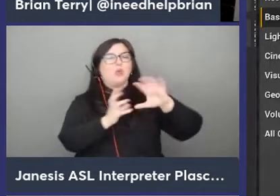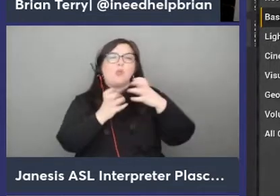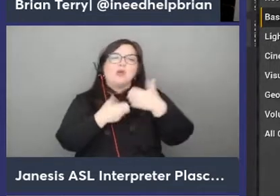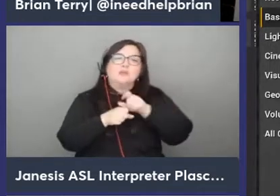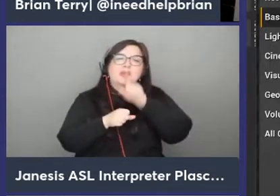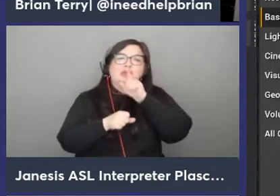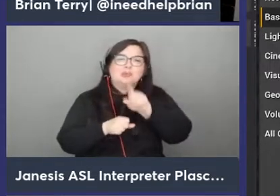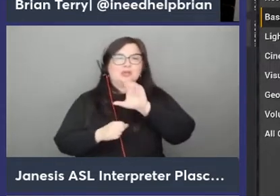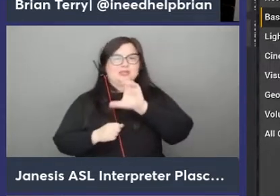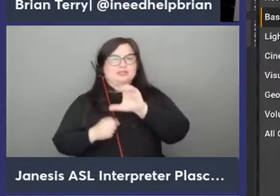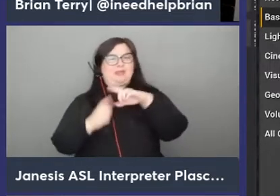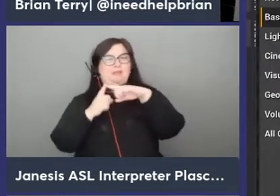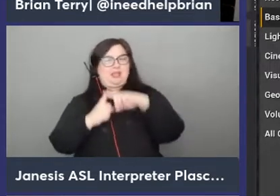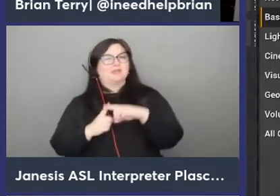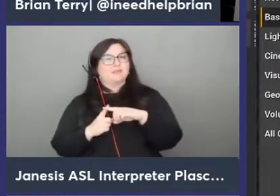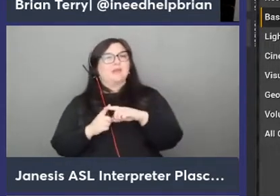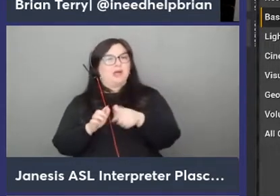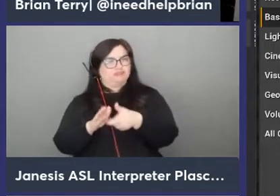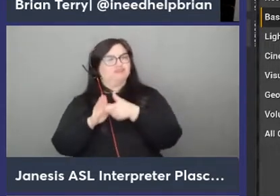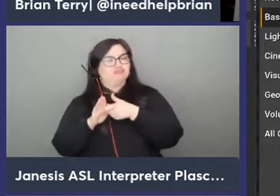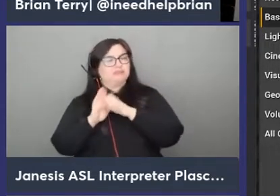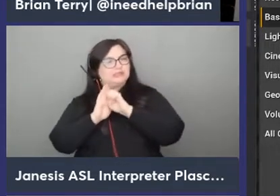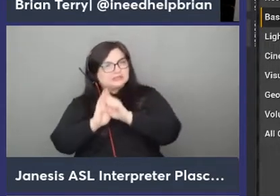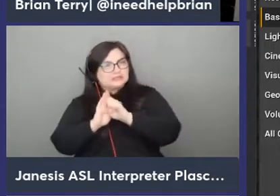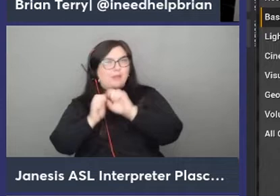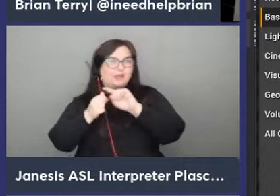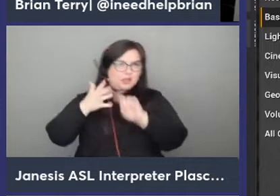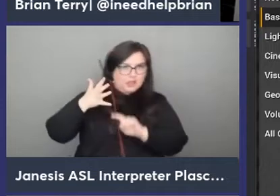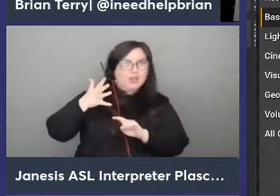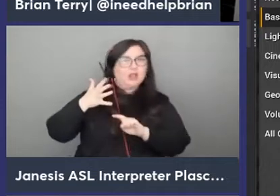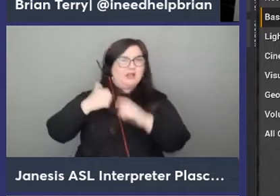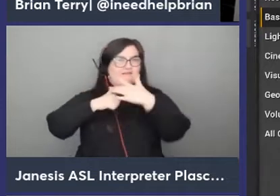the C++ samples and examples available to everybody.